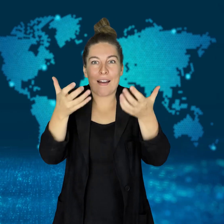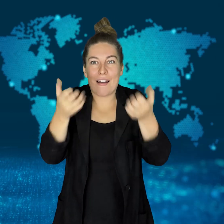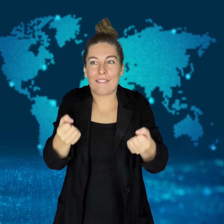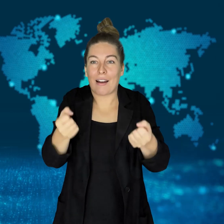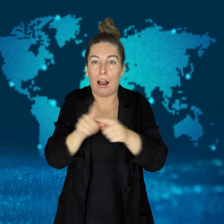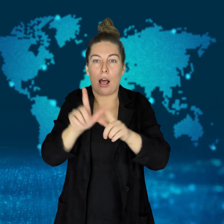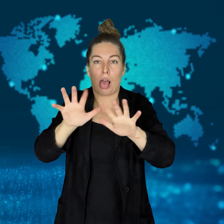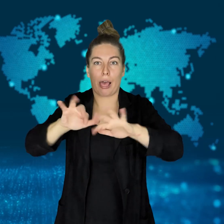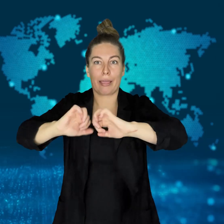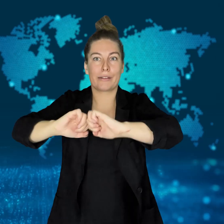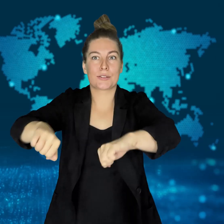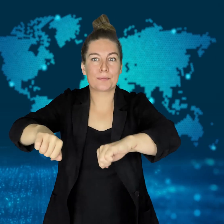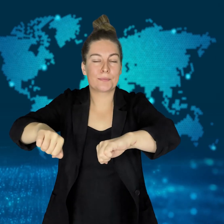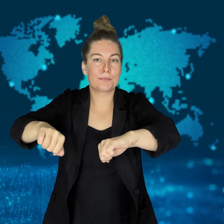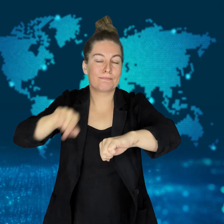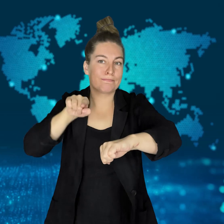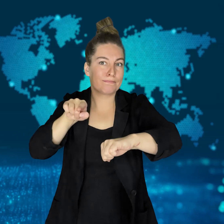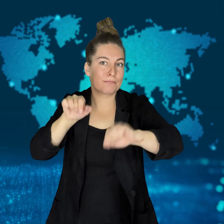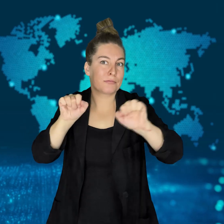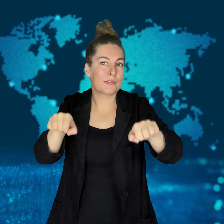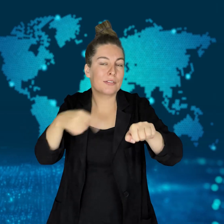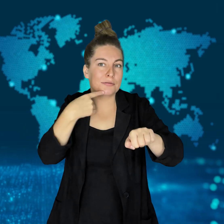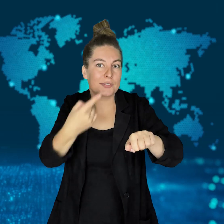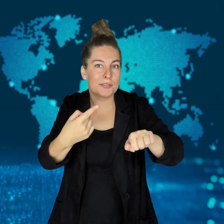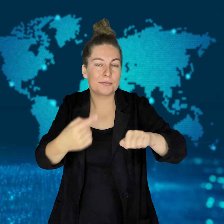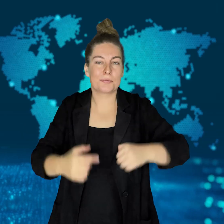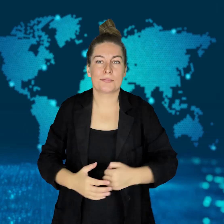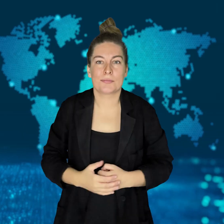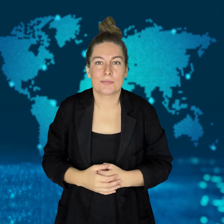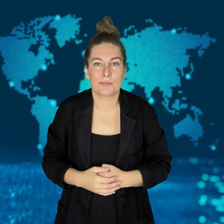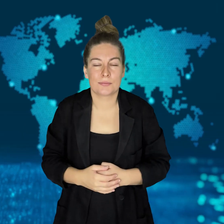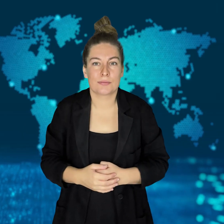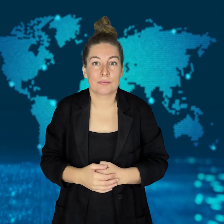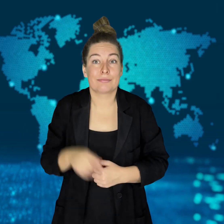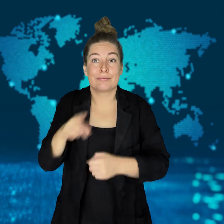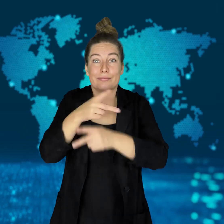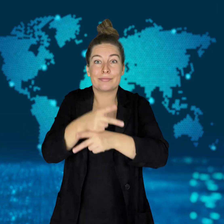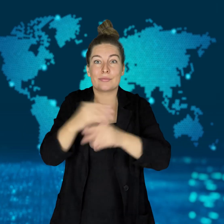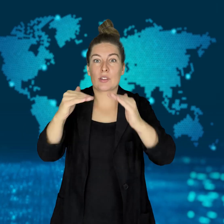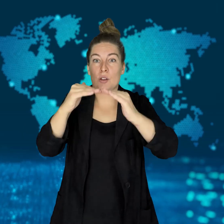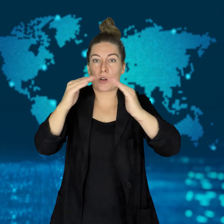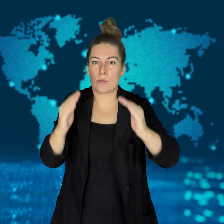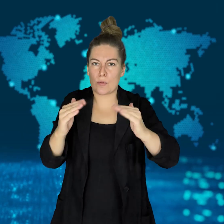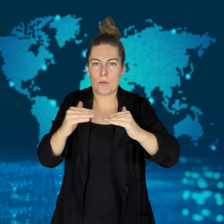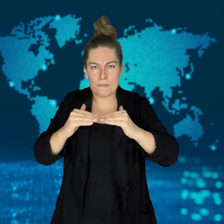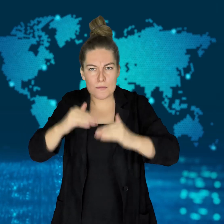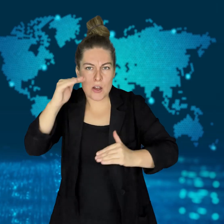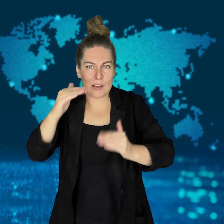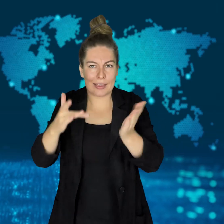Extra security measures have been put in place at the care center.